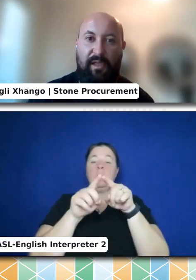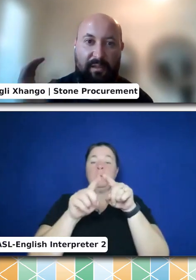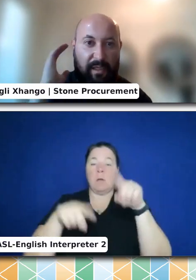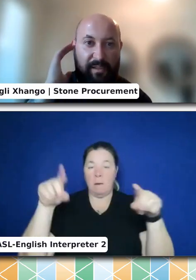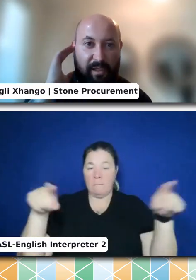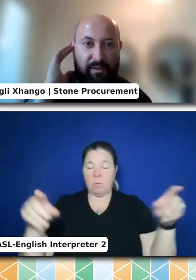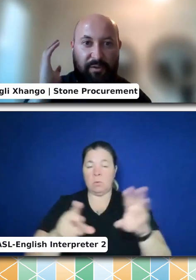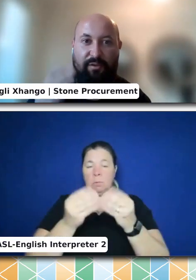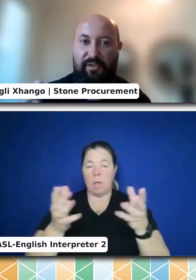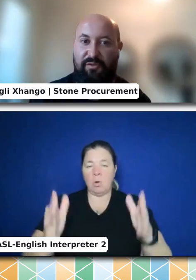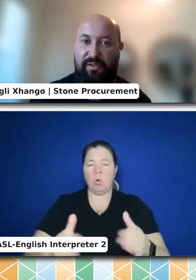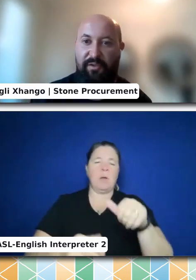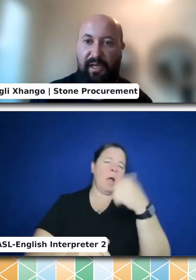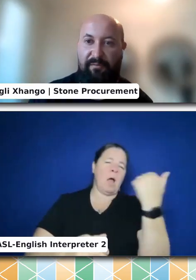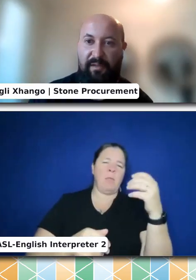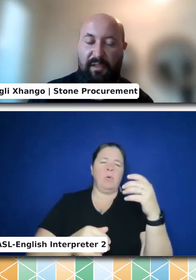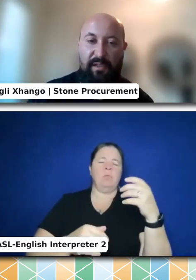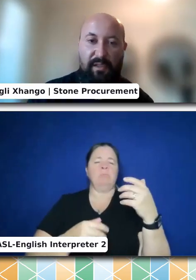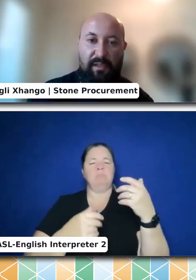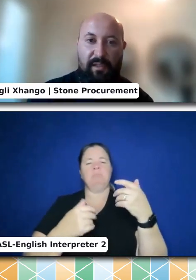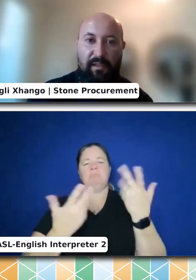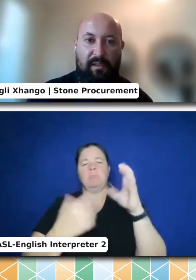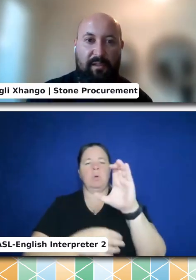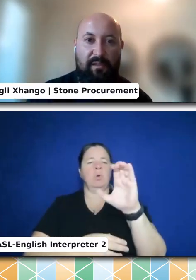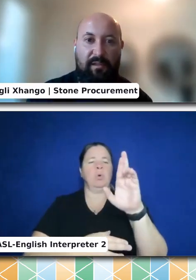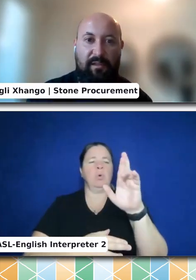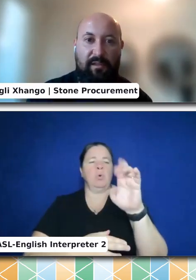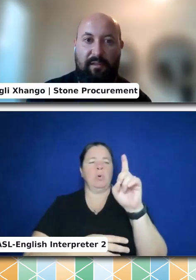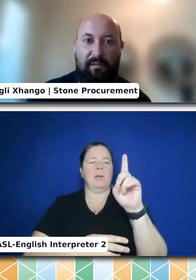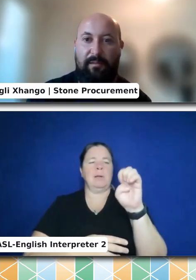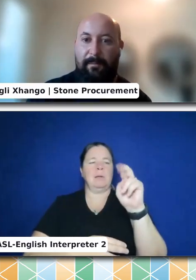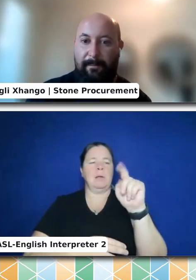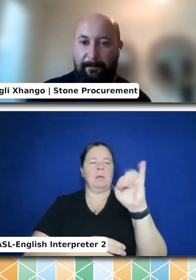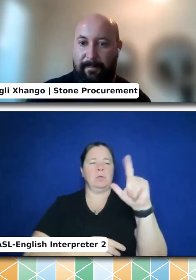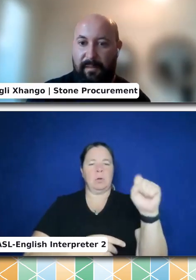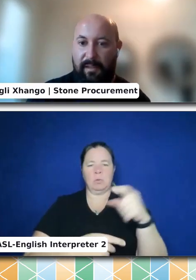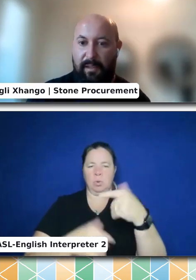And any other credentials that you have. We do have a comment, or partially a question as well.